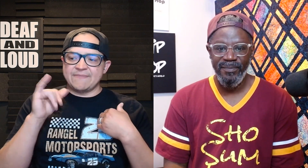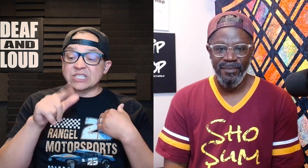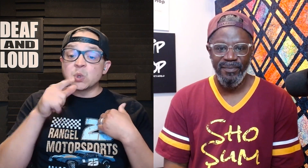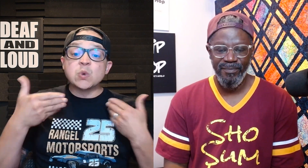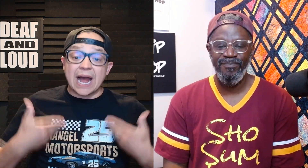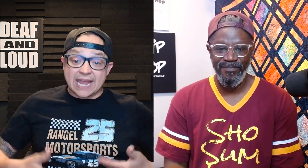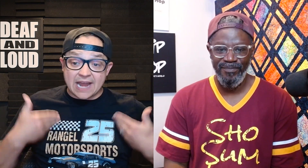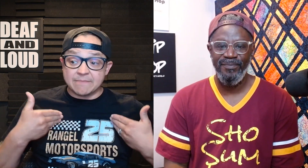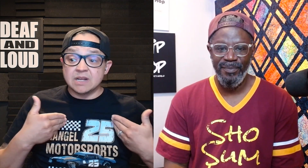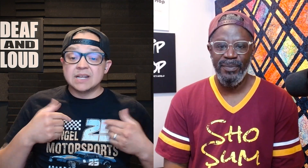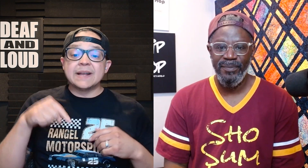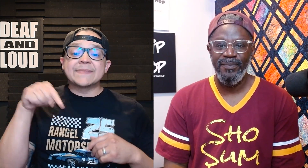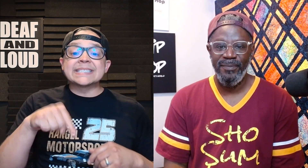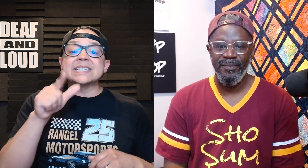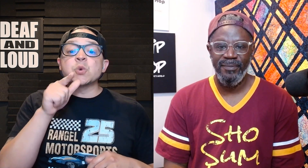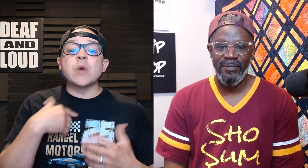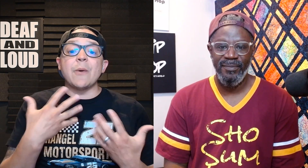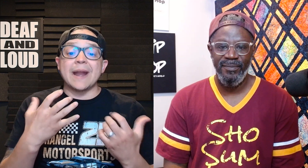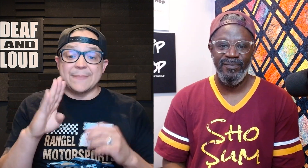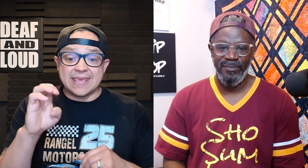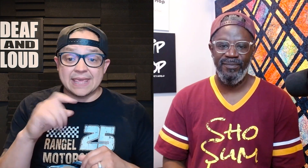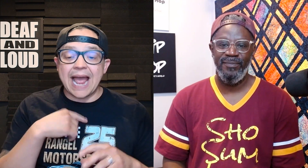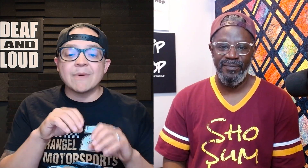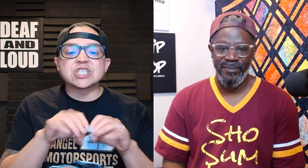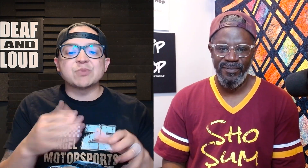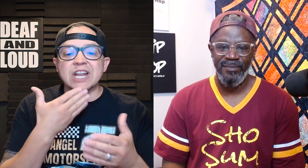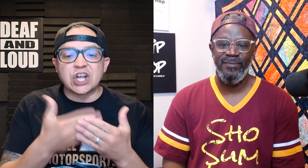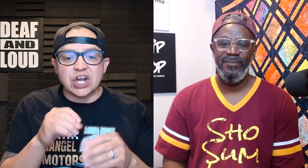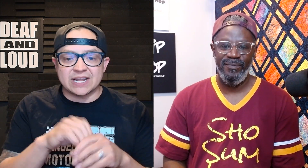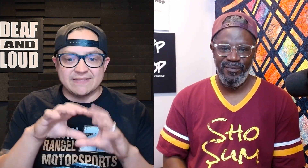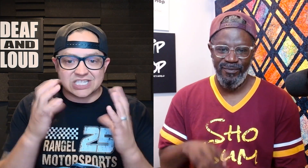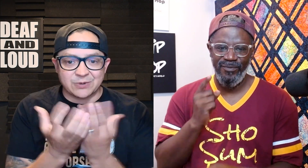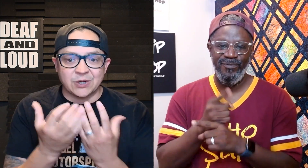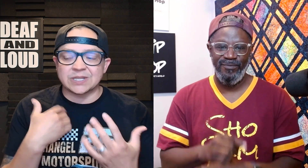That's who I am. This is who I want to be. I want to spread good in this world.